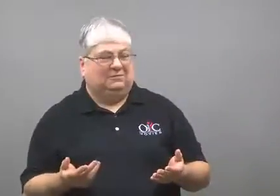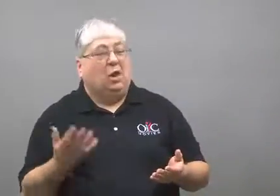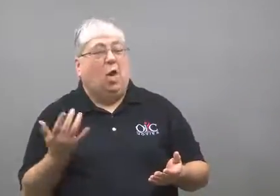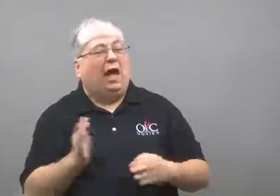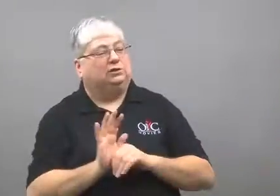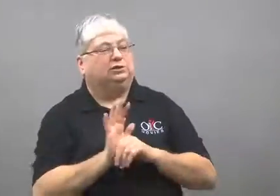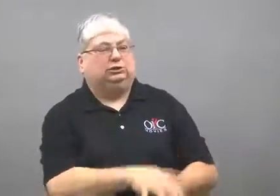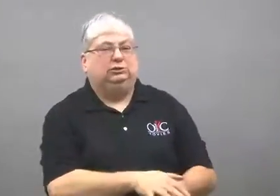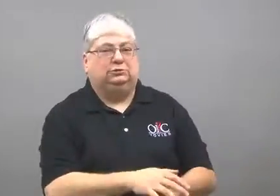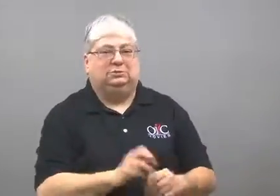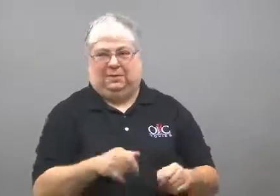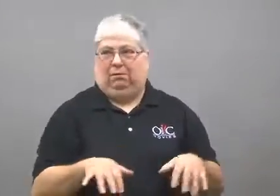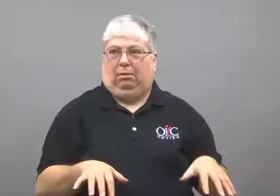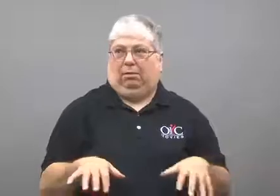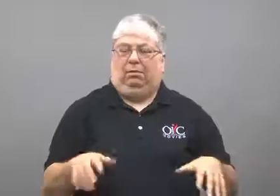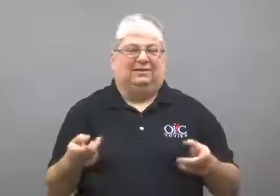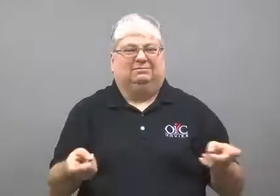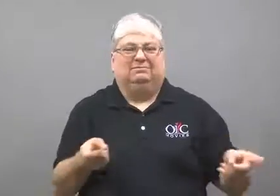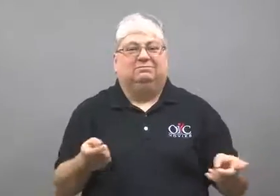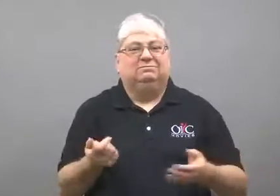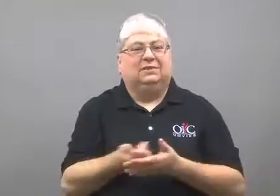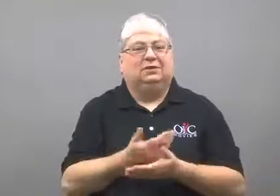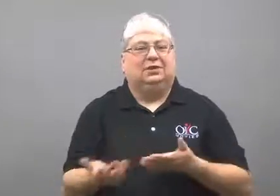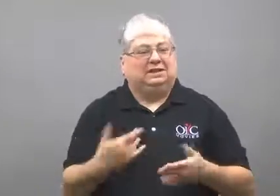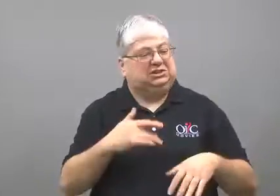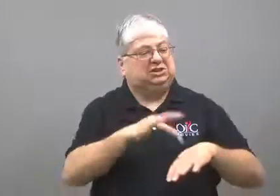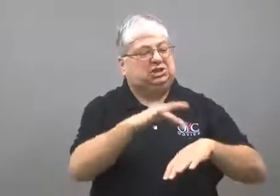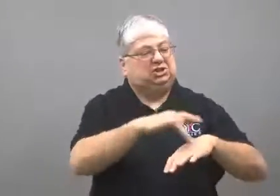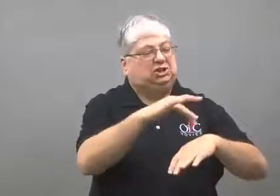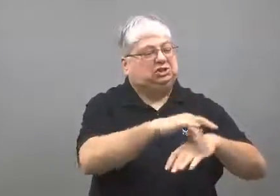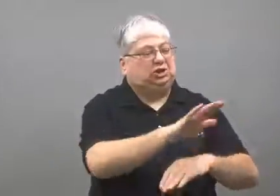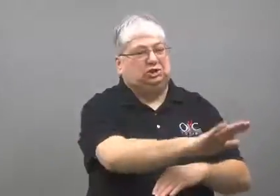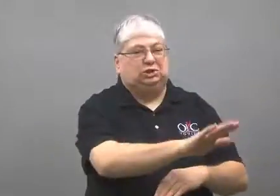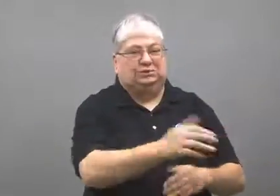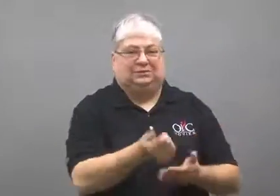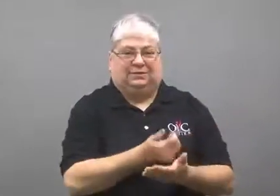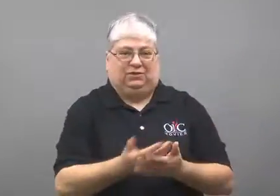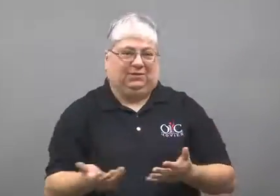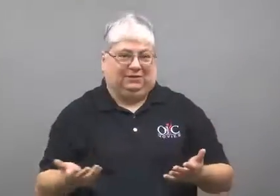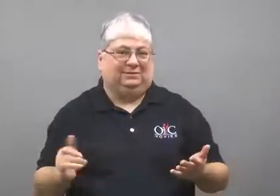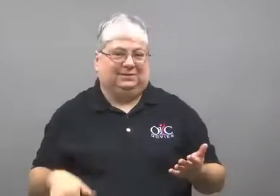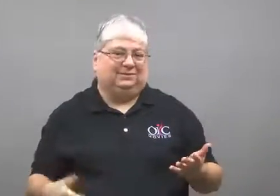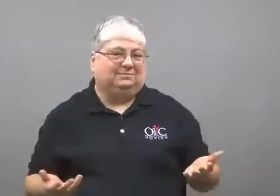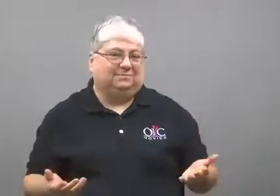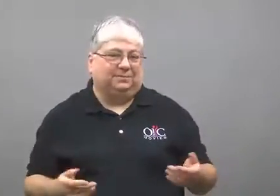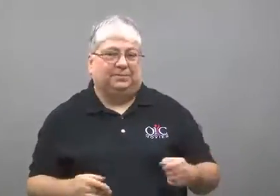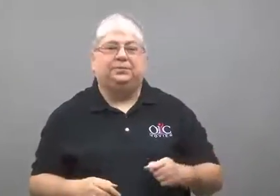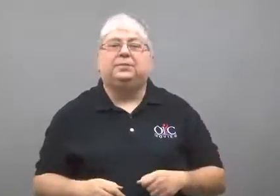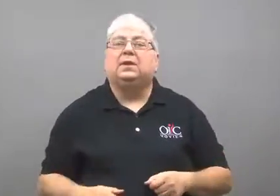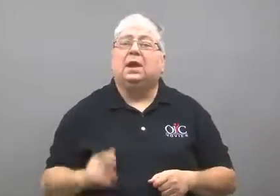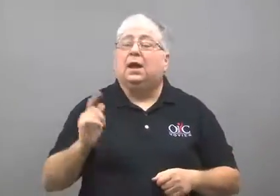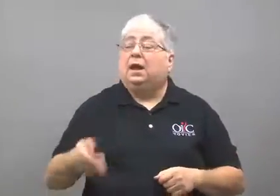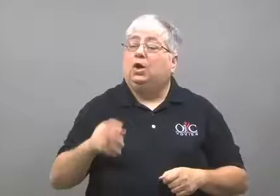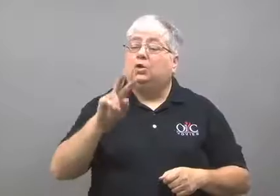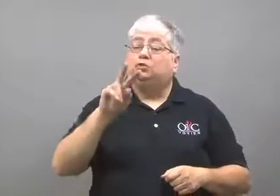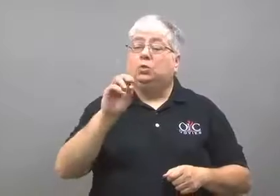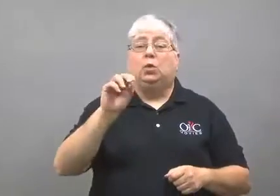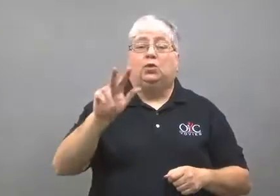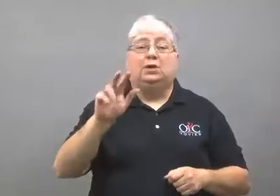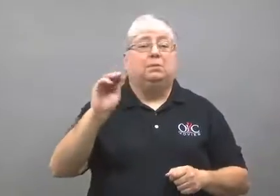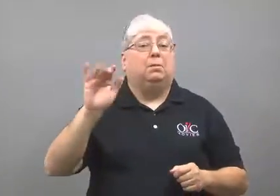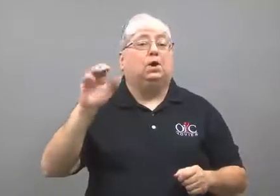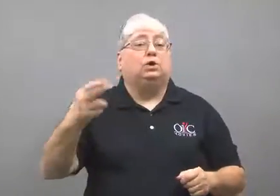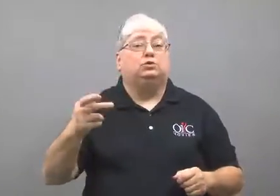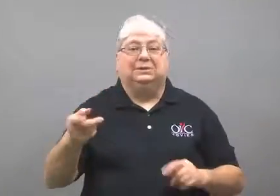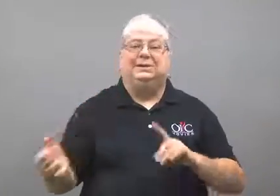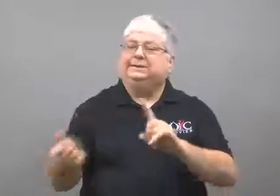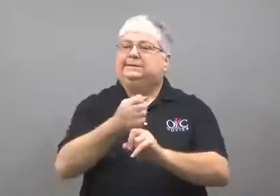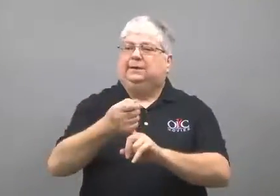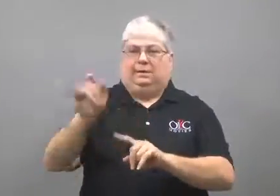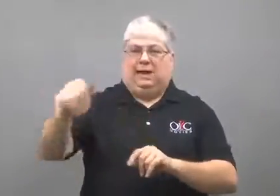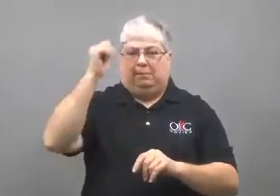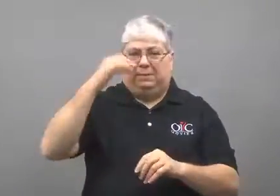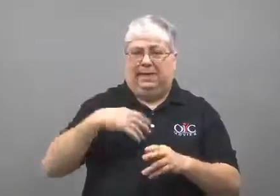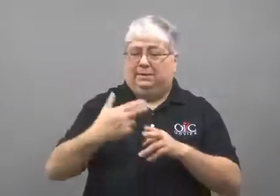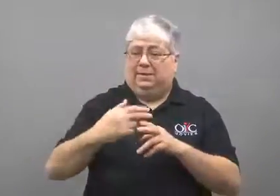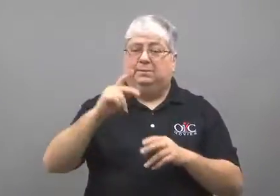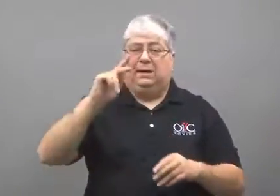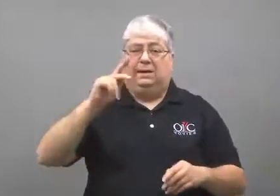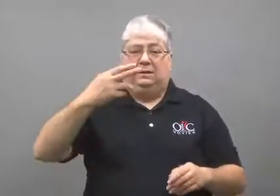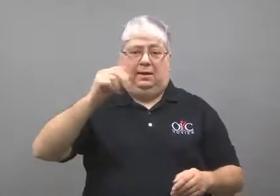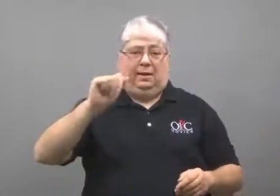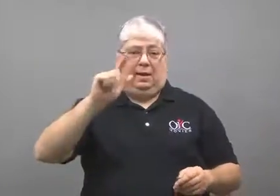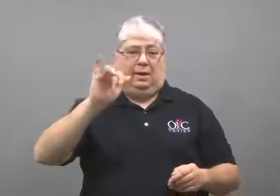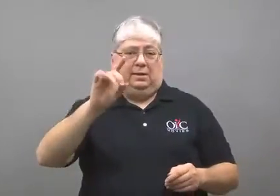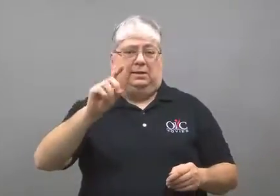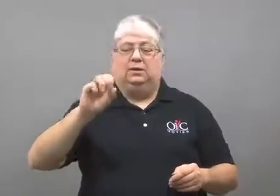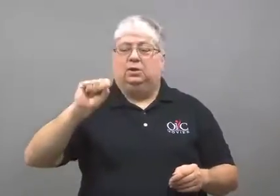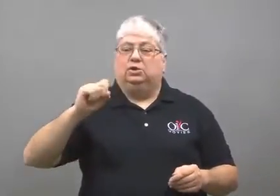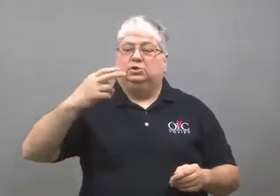It was done to demonstrate total control over the detainee's body.